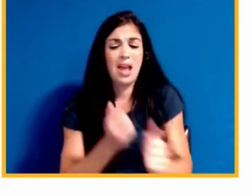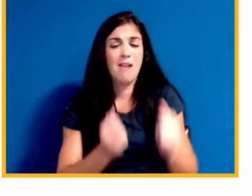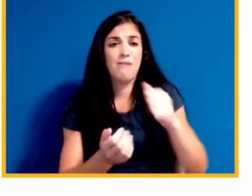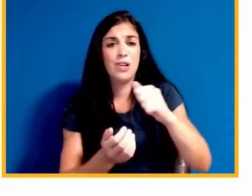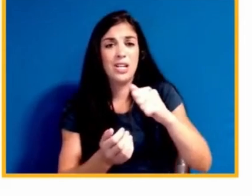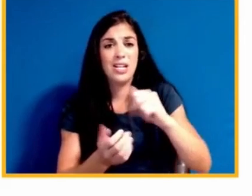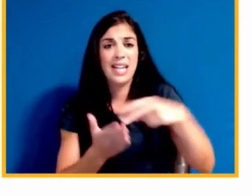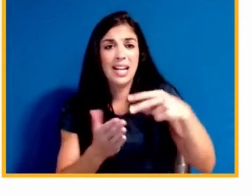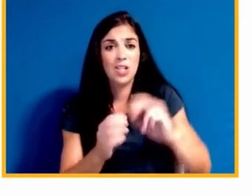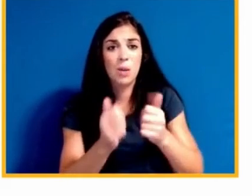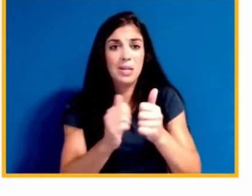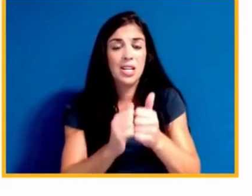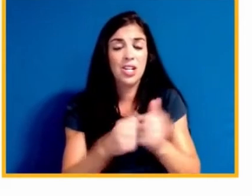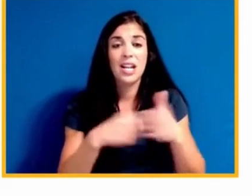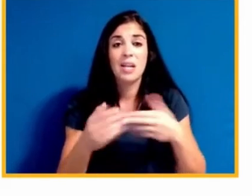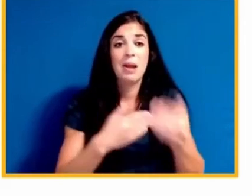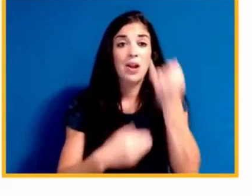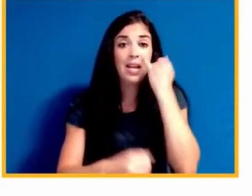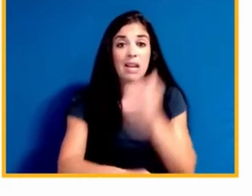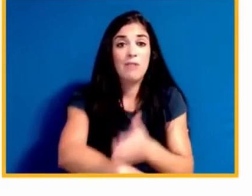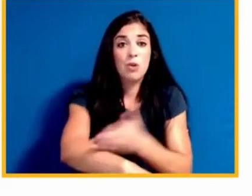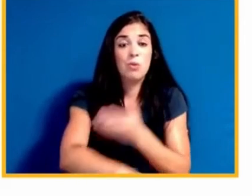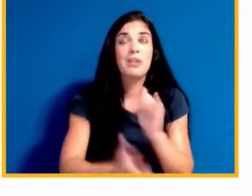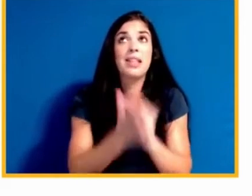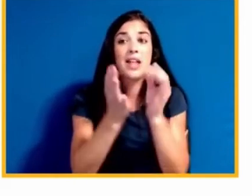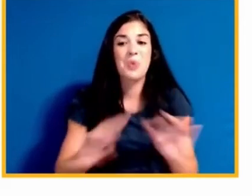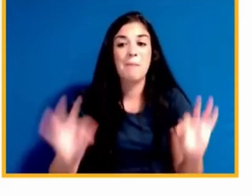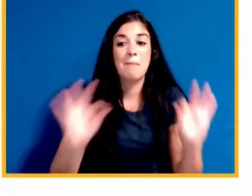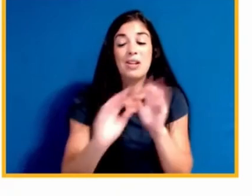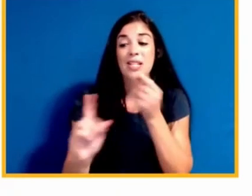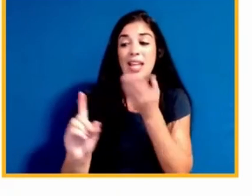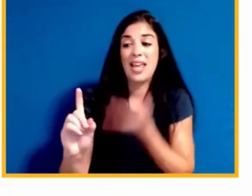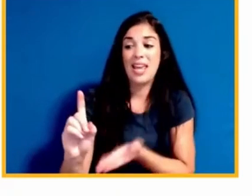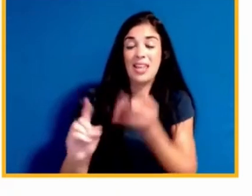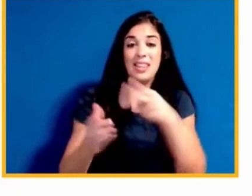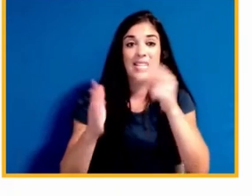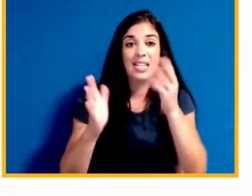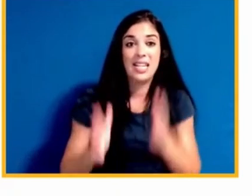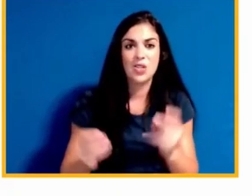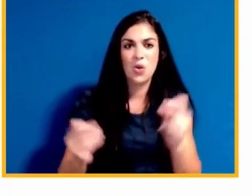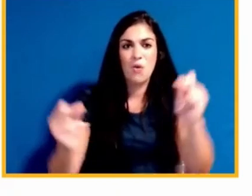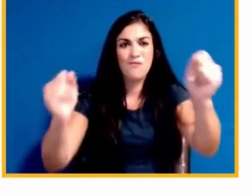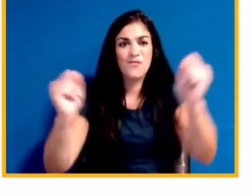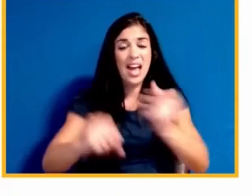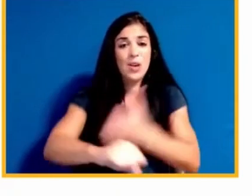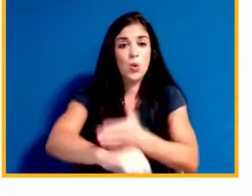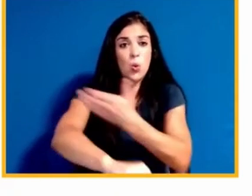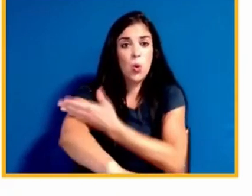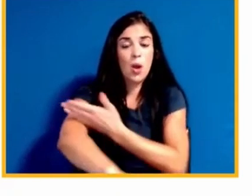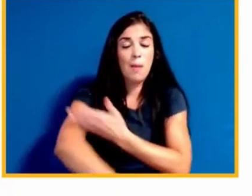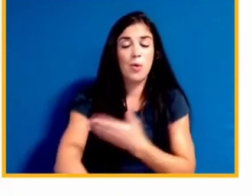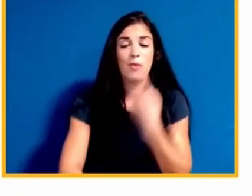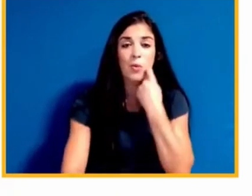as long as you're improving, that's what matters. And this dancer in my opinion has been one of the fastest improvers over the past year's time.